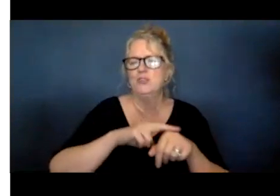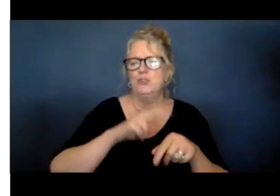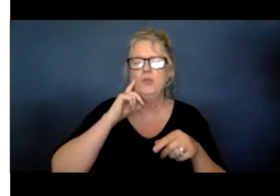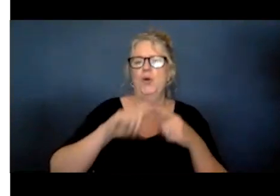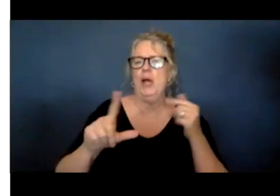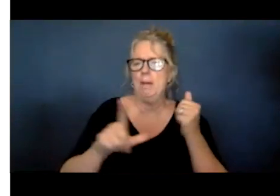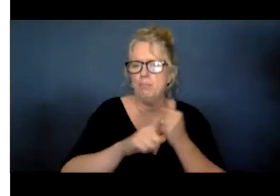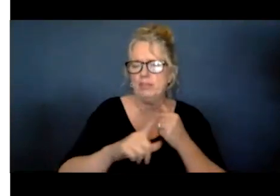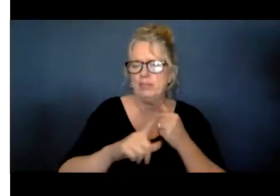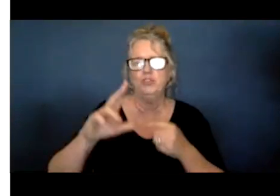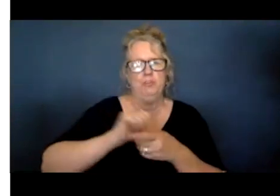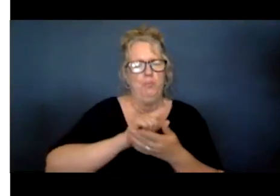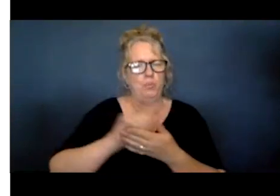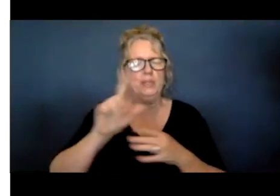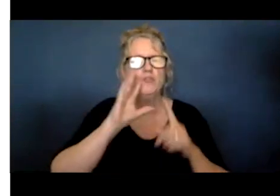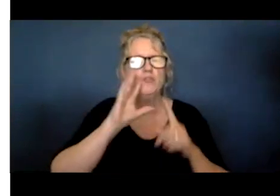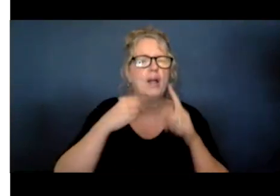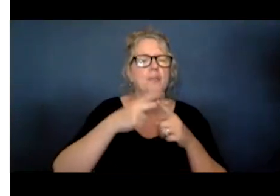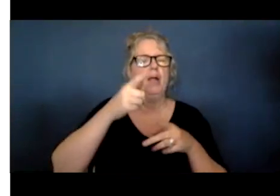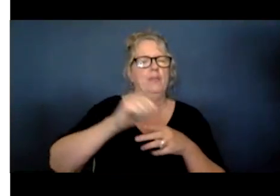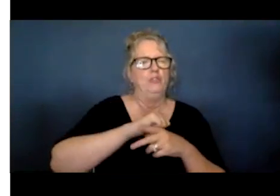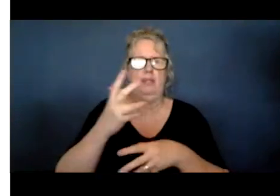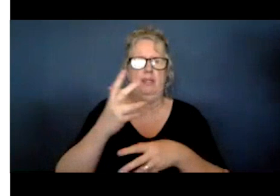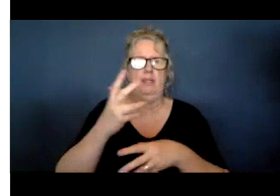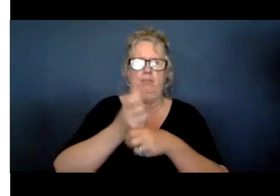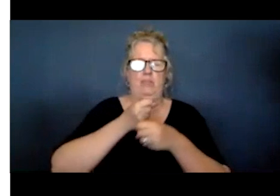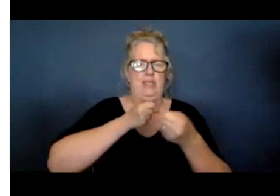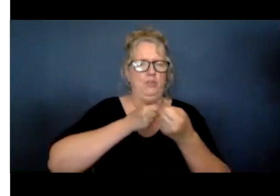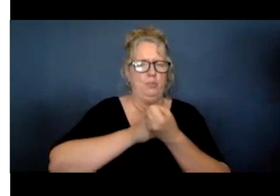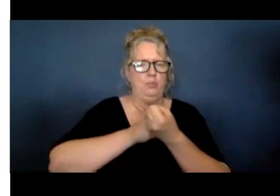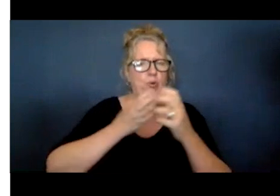talked about how the training and support he received through BIT helped him launch